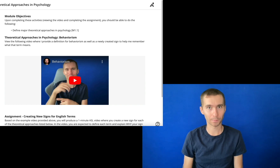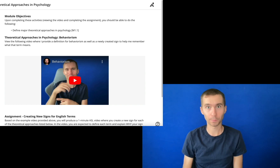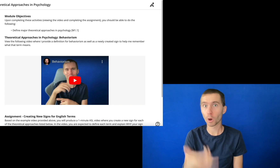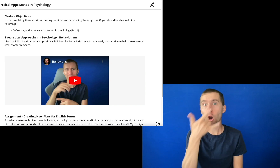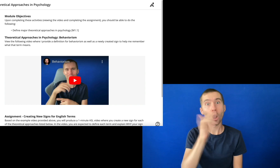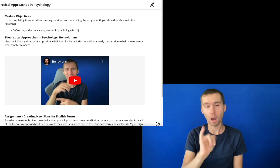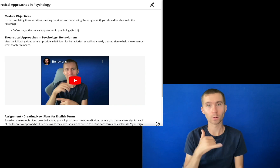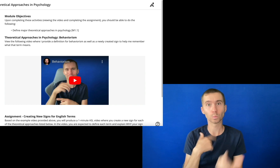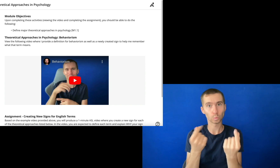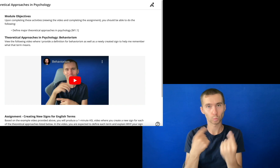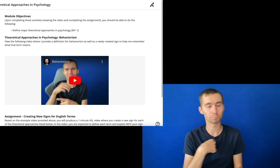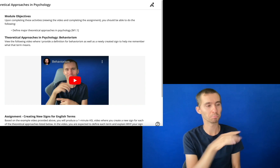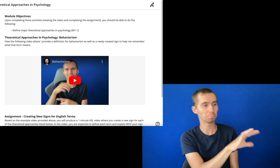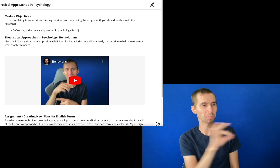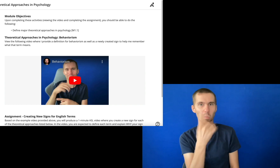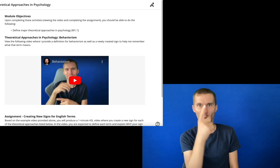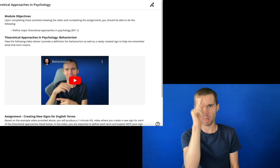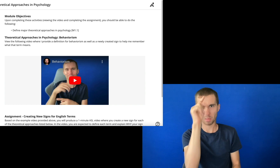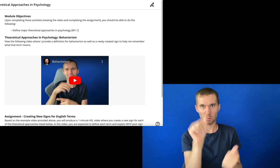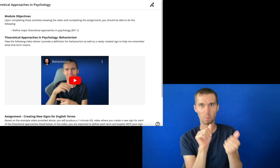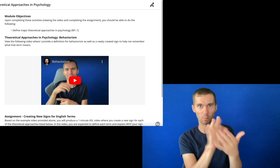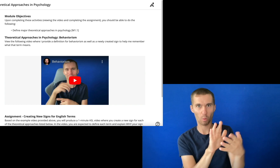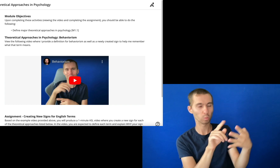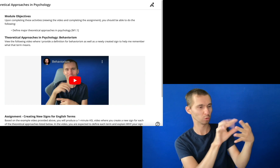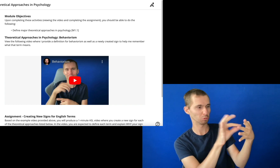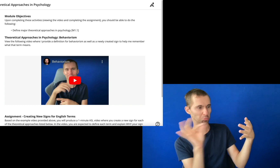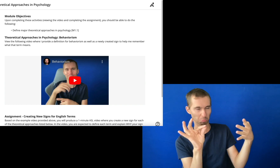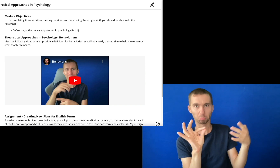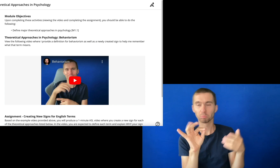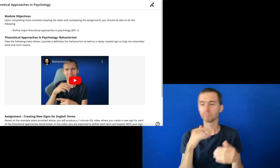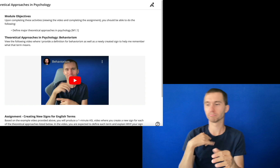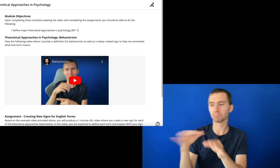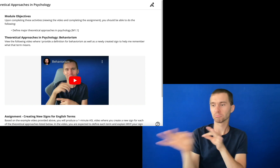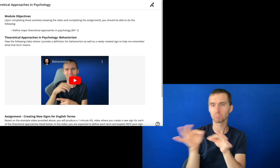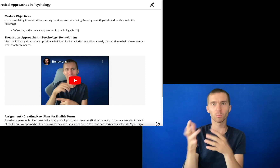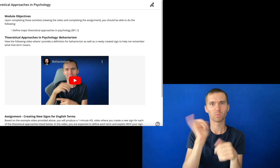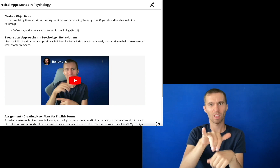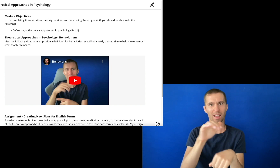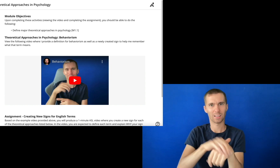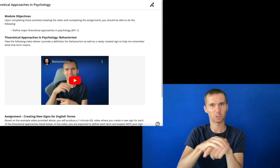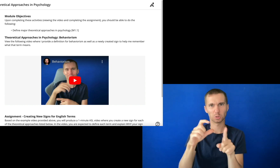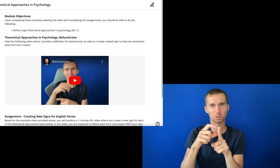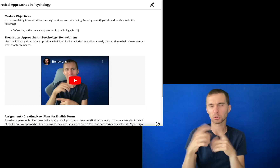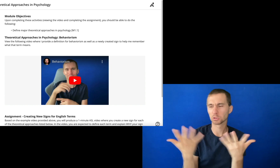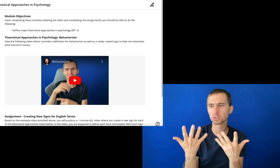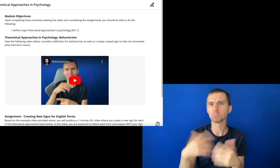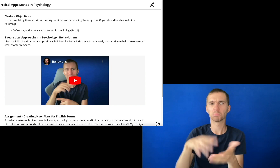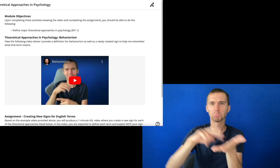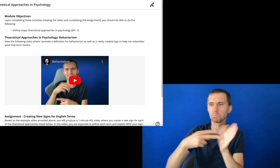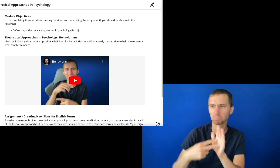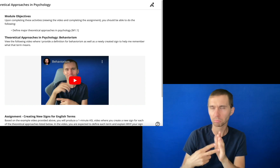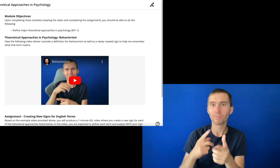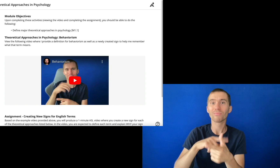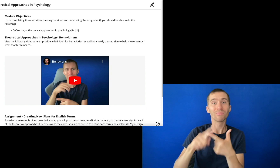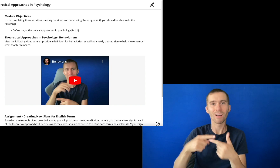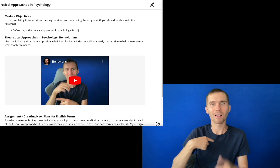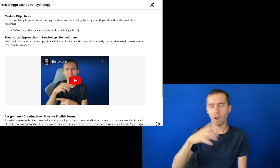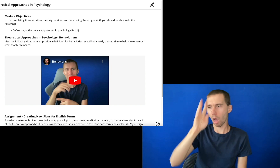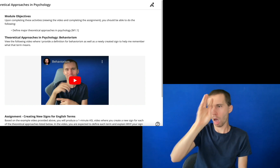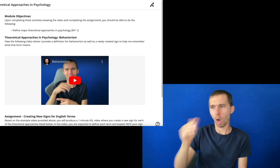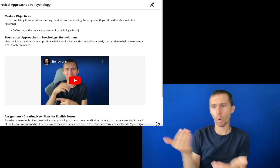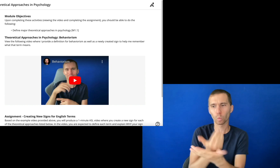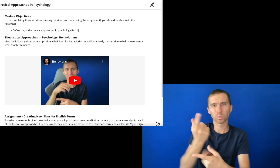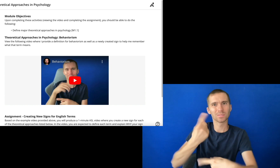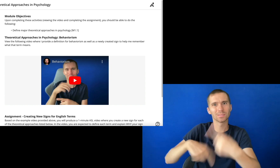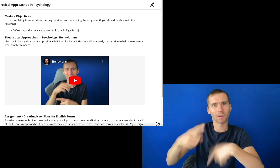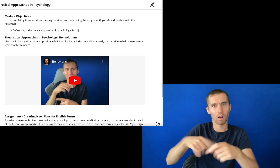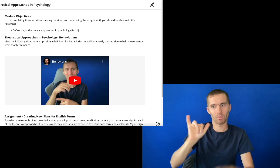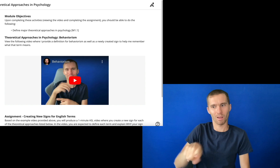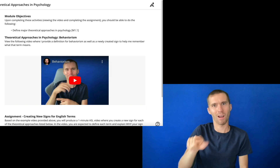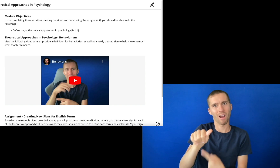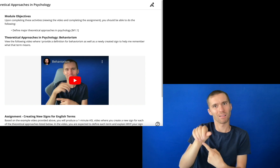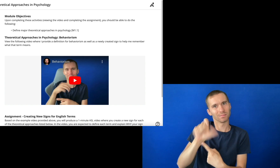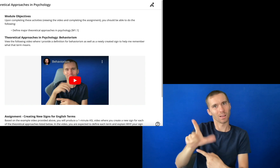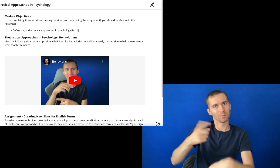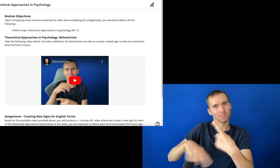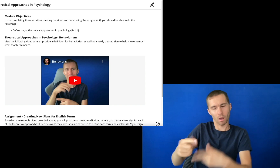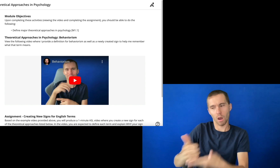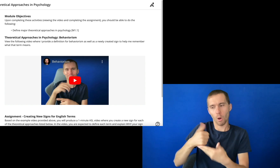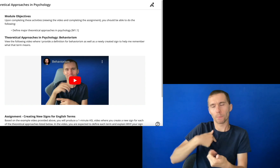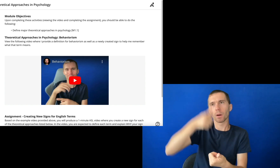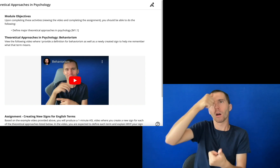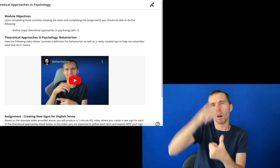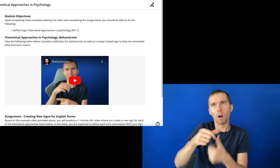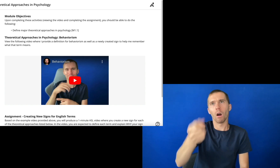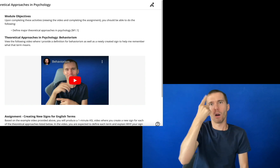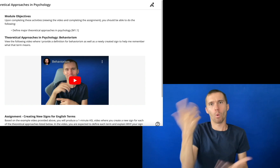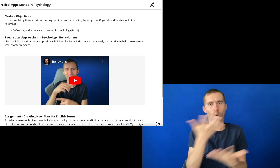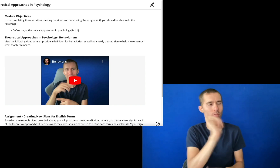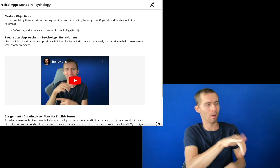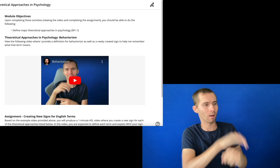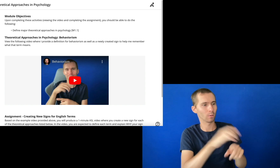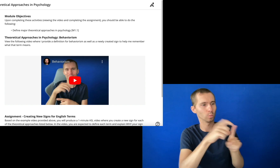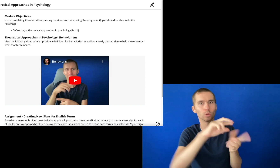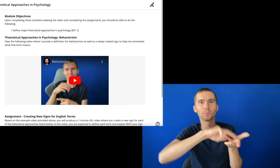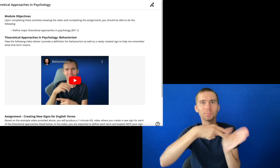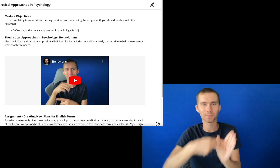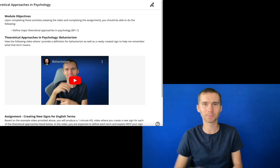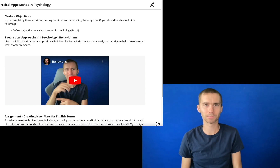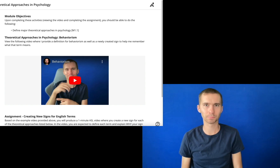To that end, I choose a term related to theoretical approaches in psychology, such as "Behaviorism" and then I explain to students the definition of that term as well as a new ASL sign that I have invented to help me remember what that term means.